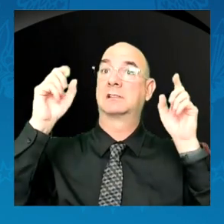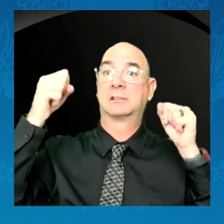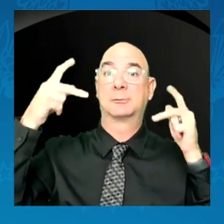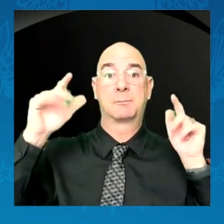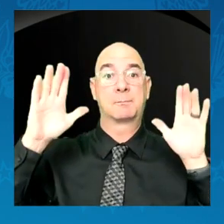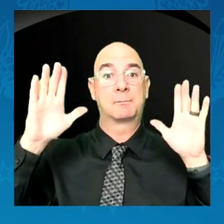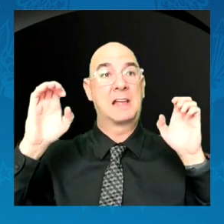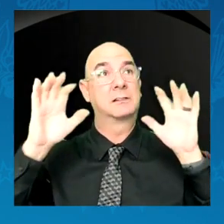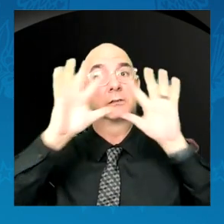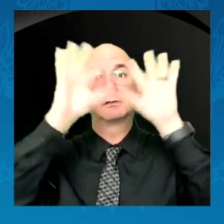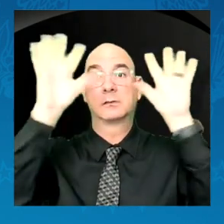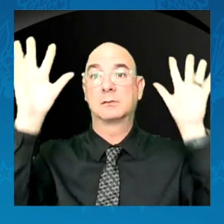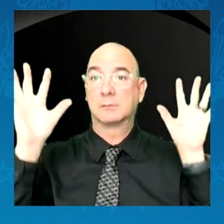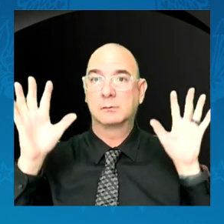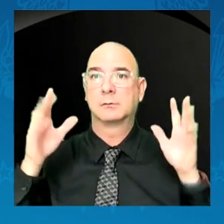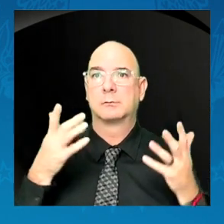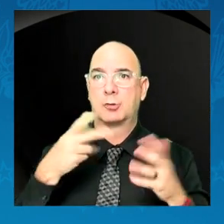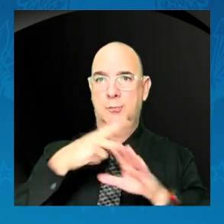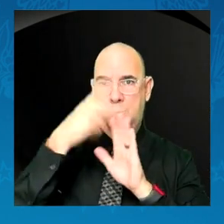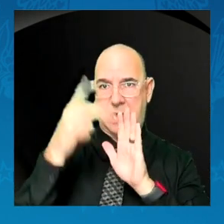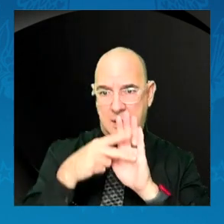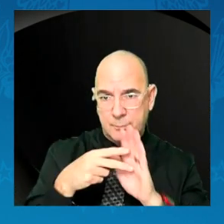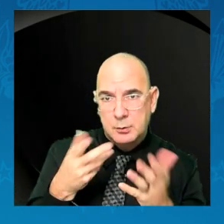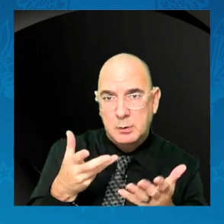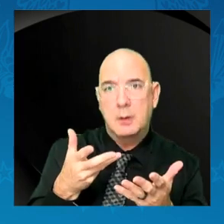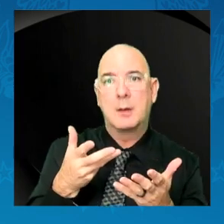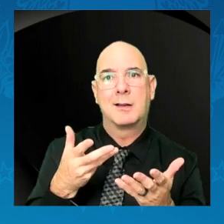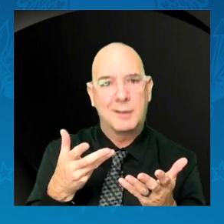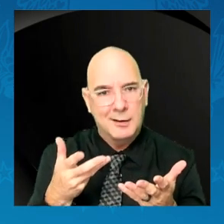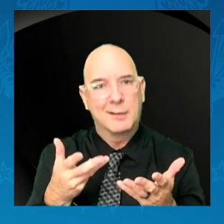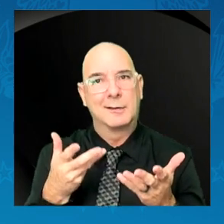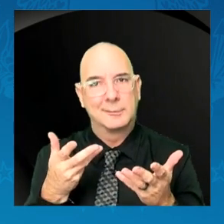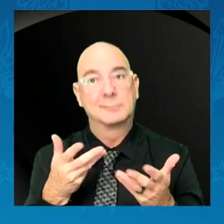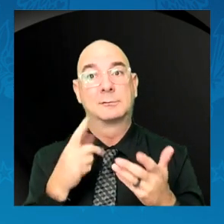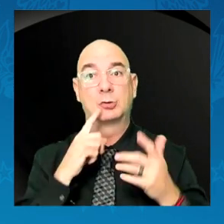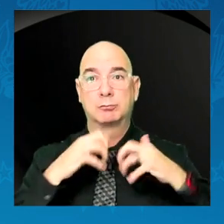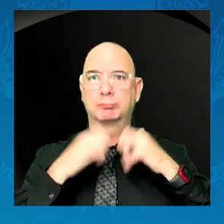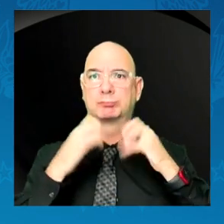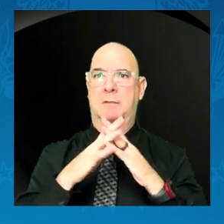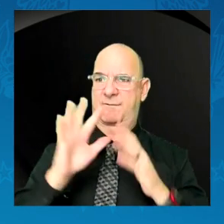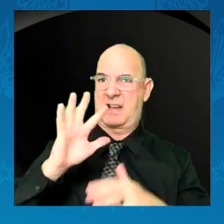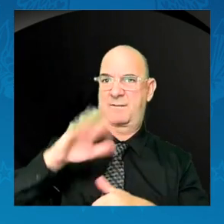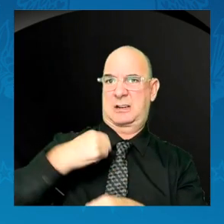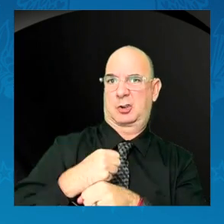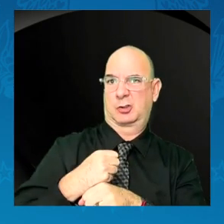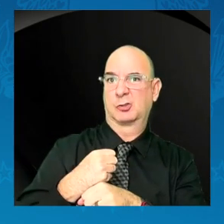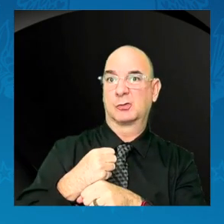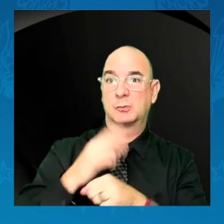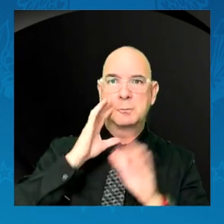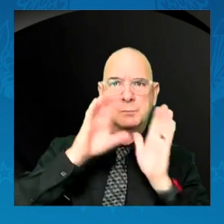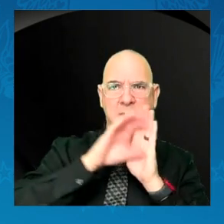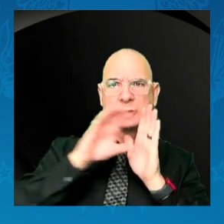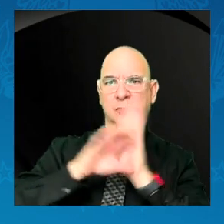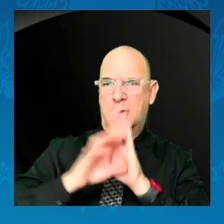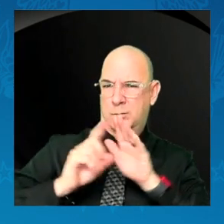has produced a 50 year record of images of the Earth's land, surfaces, waters and coastlines.